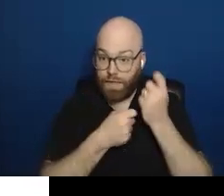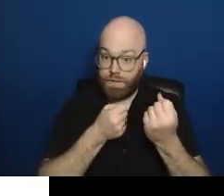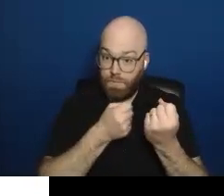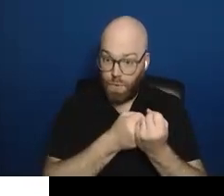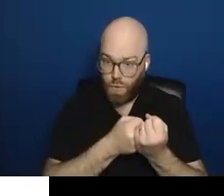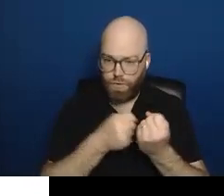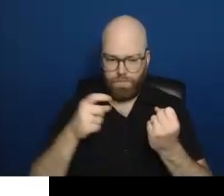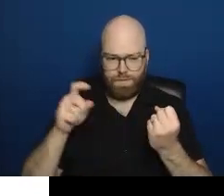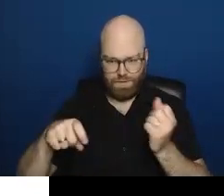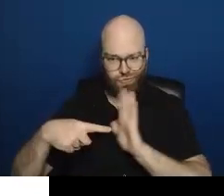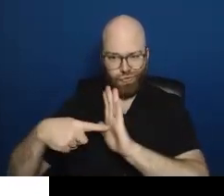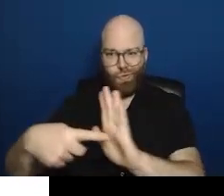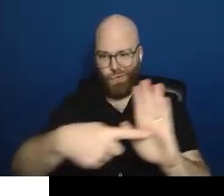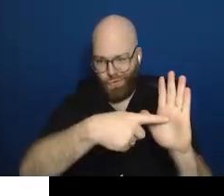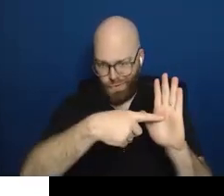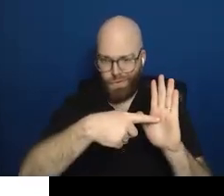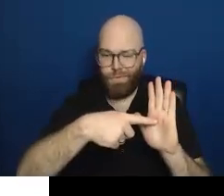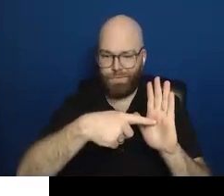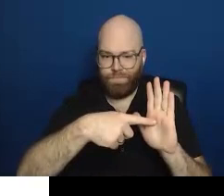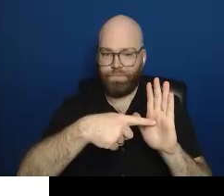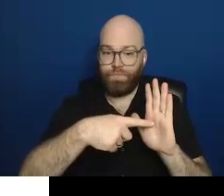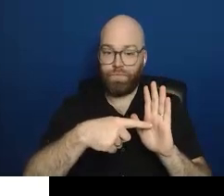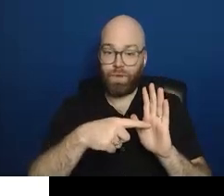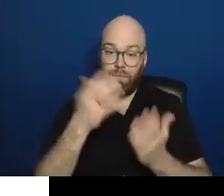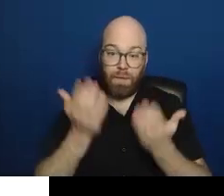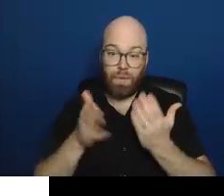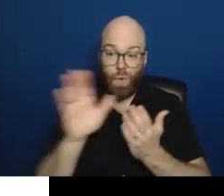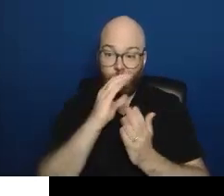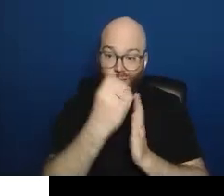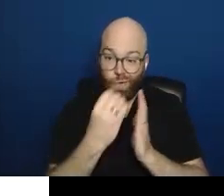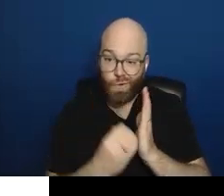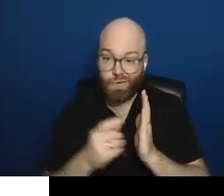Also, maybe even courses you're offering or literature that you're offering